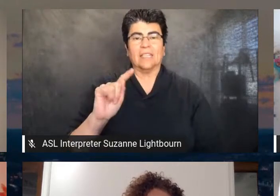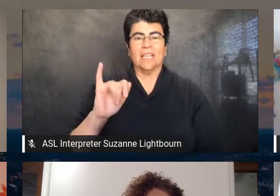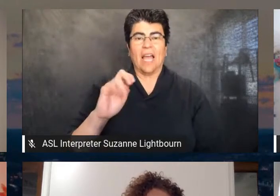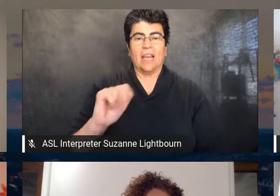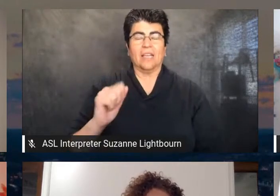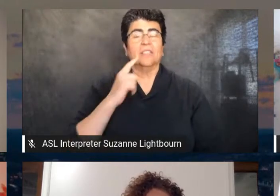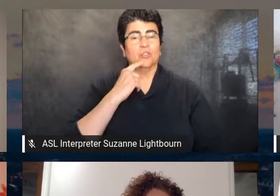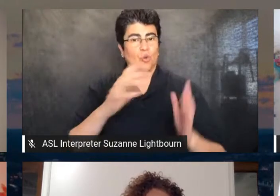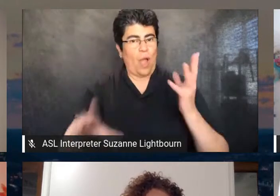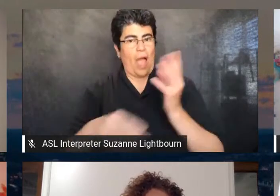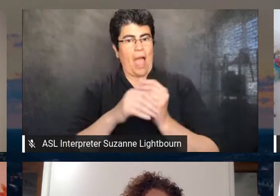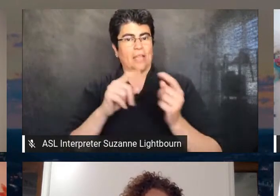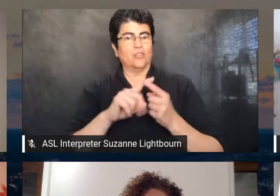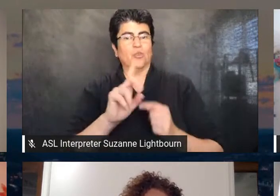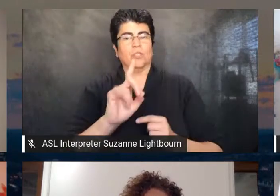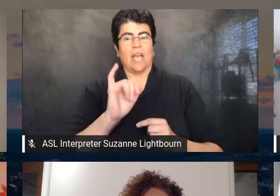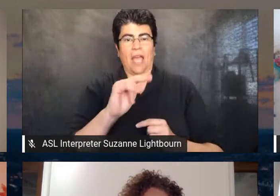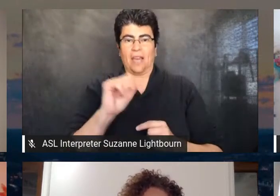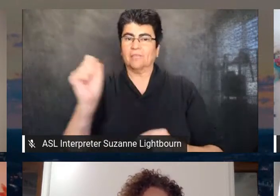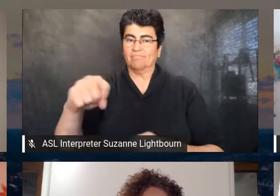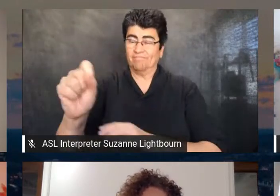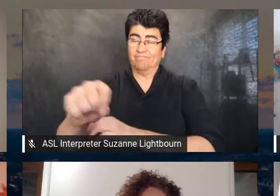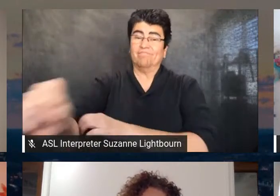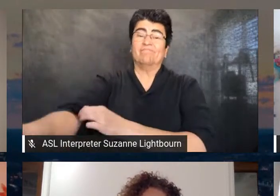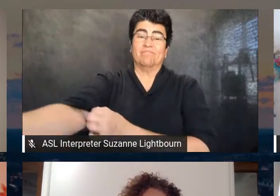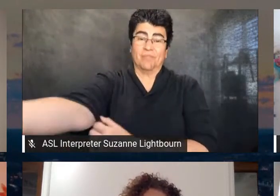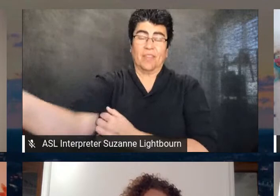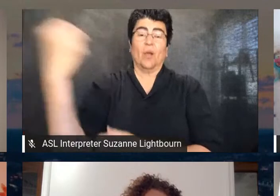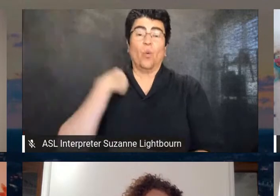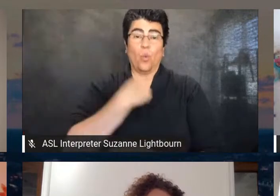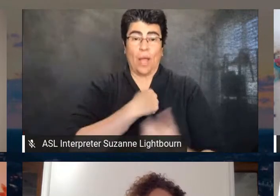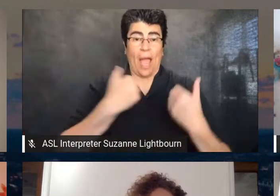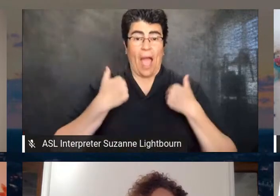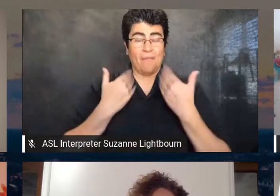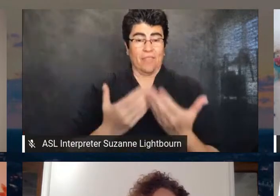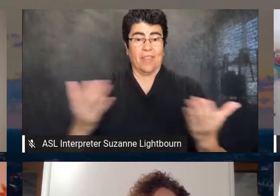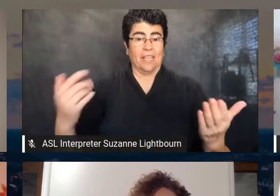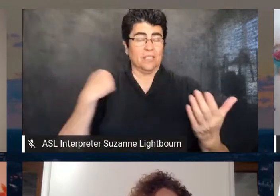we have things that we exist outside of our disability,